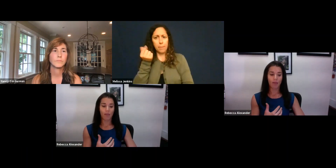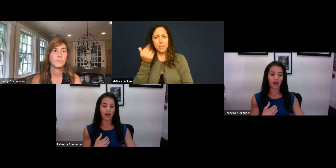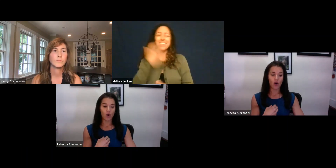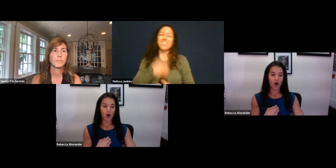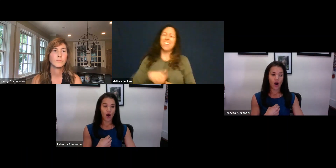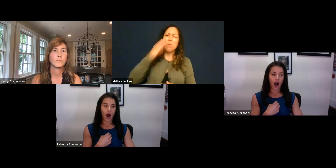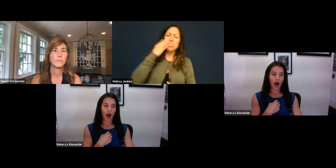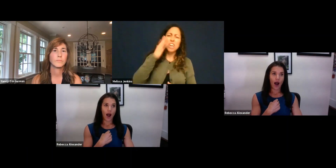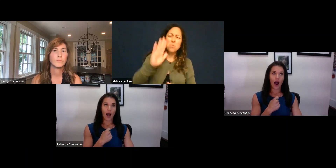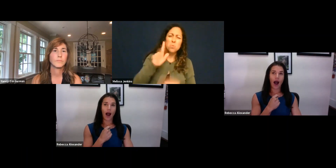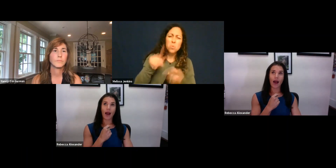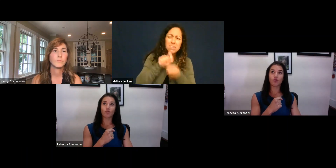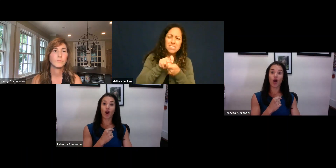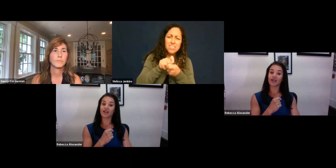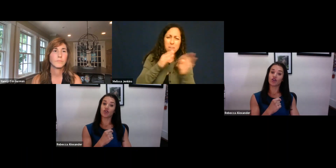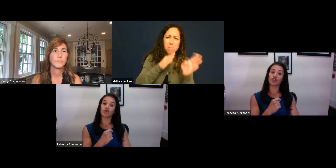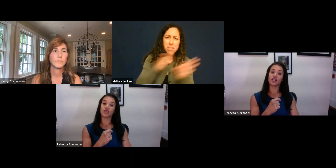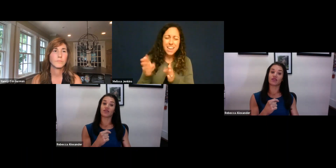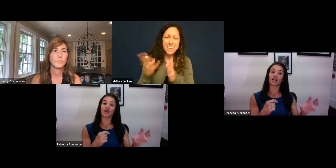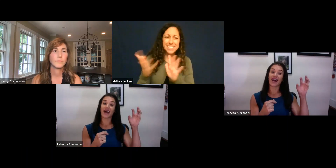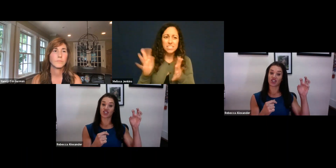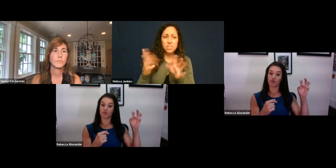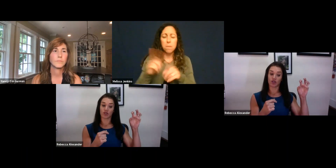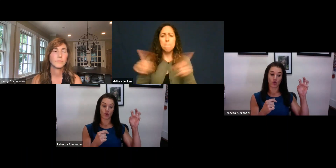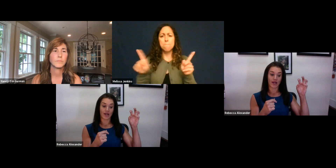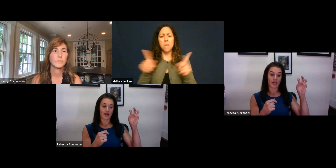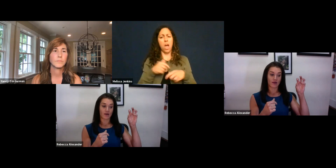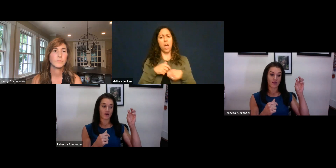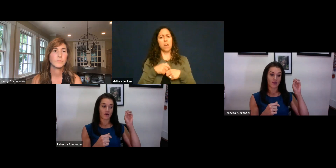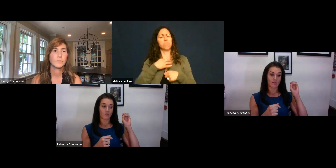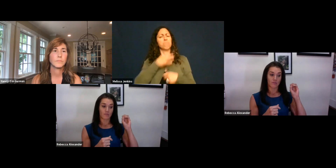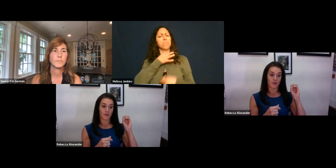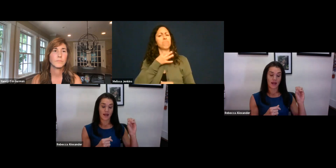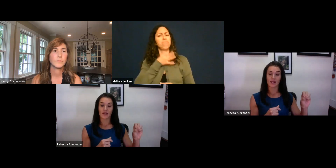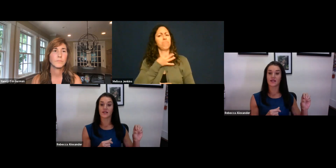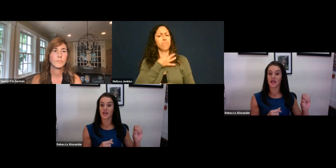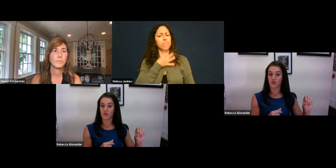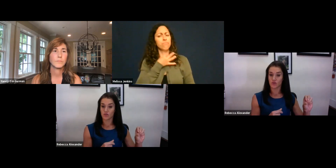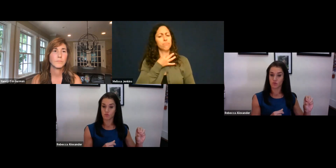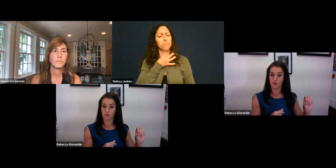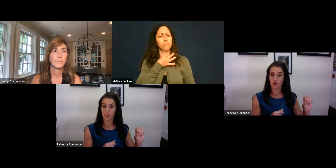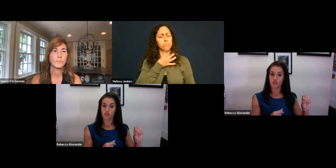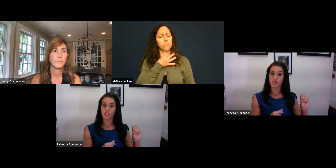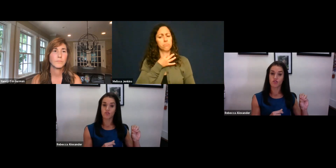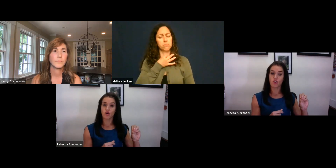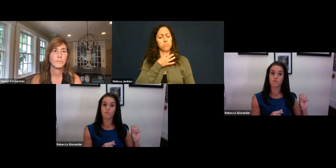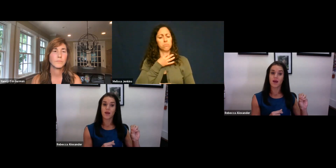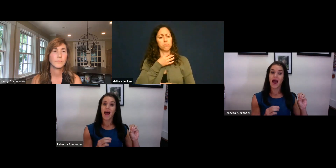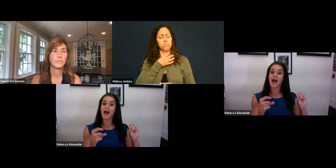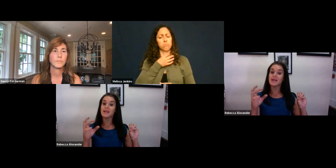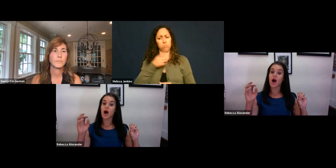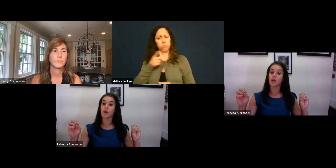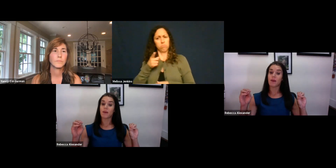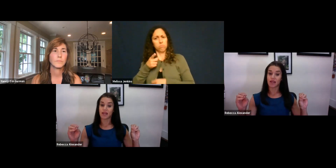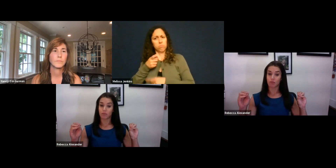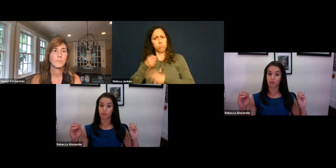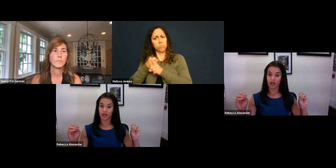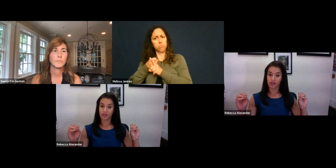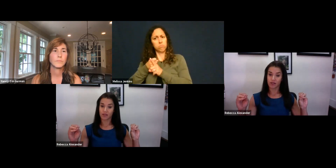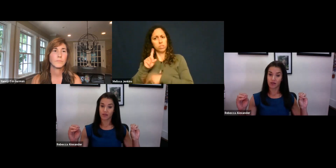But I'm trying to understand the connection between getting a diagnosis with Usher syndrome, and not making plans.